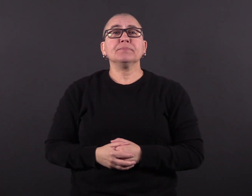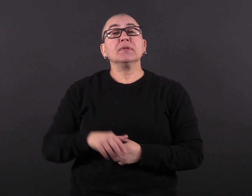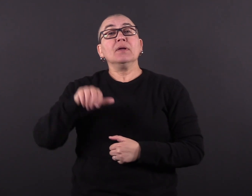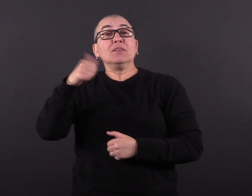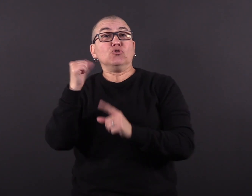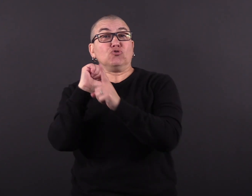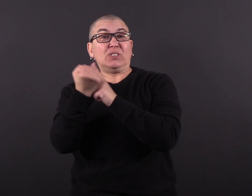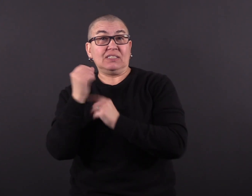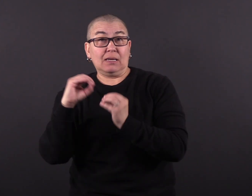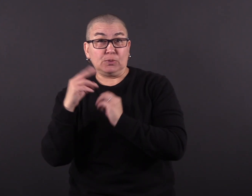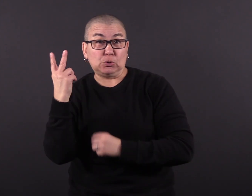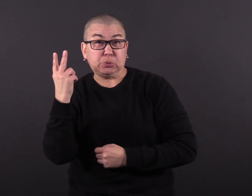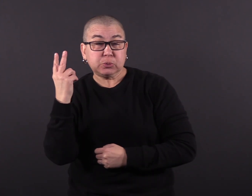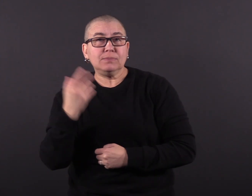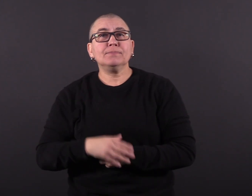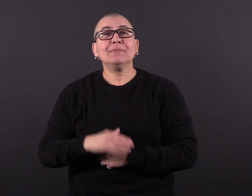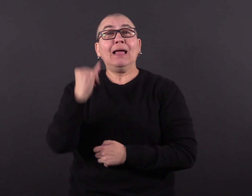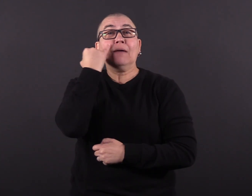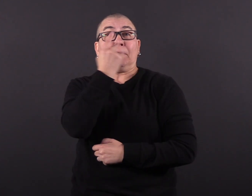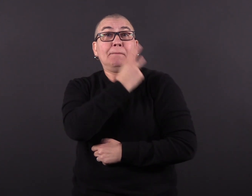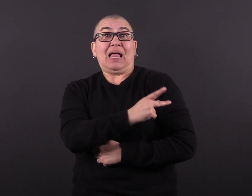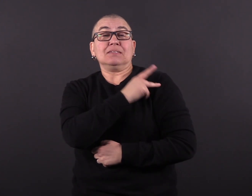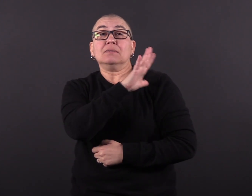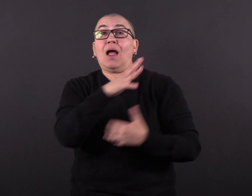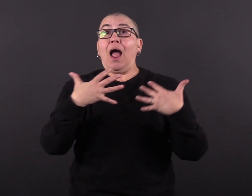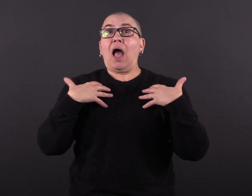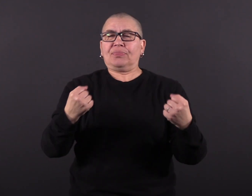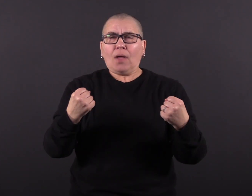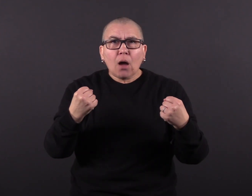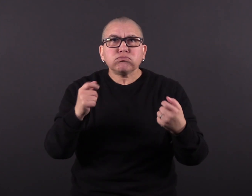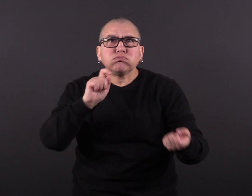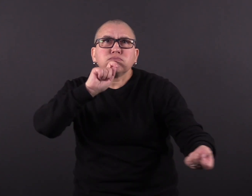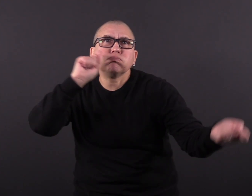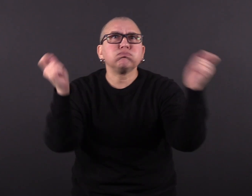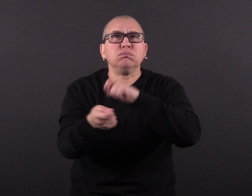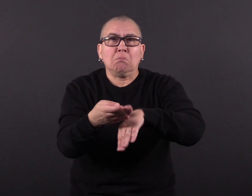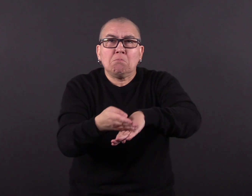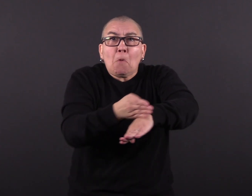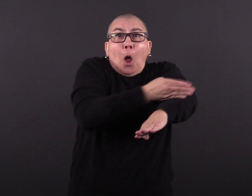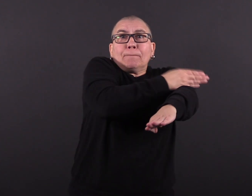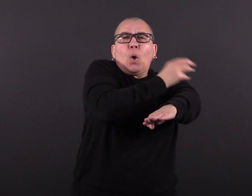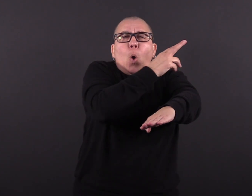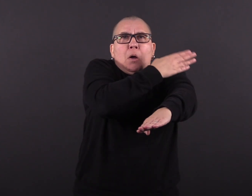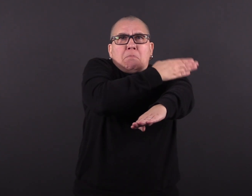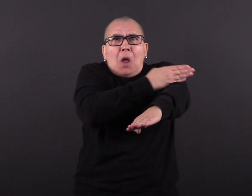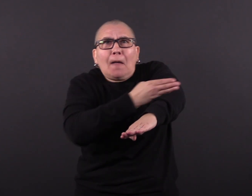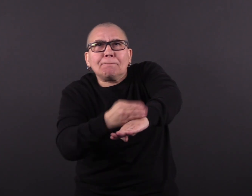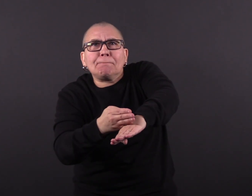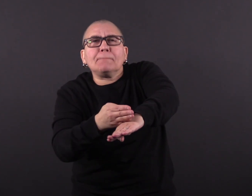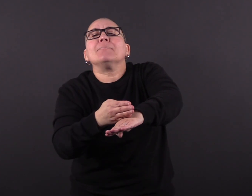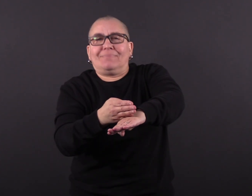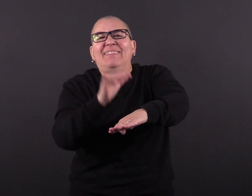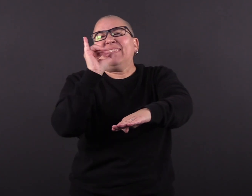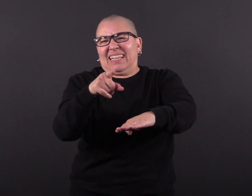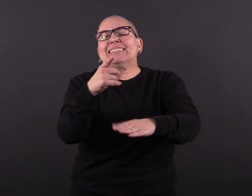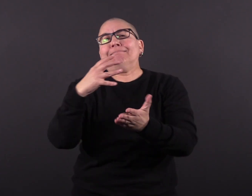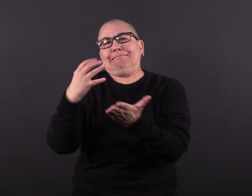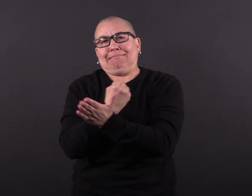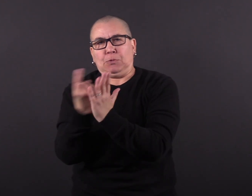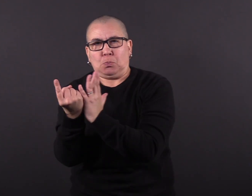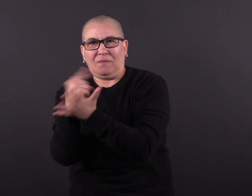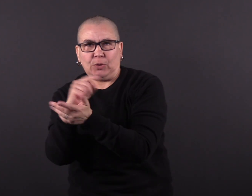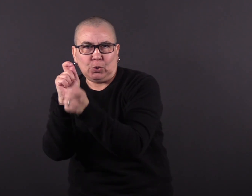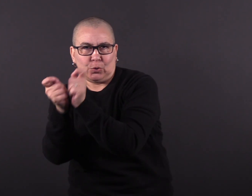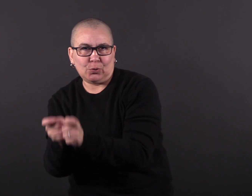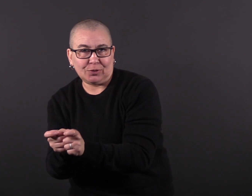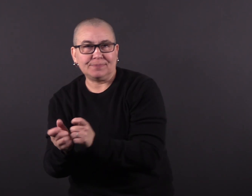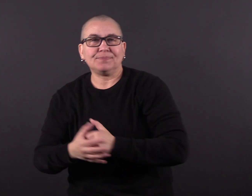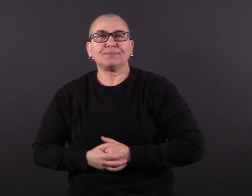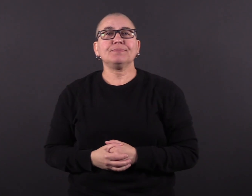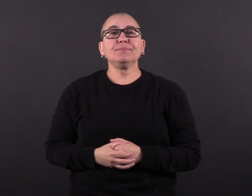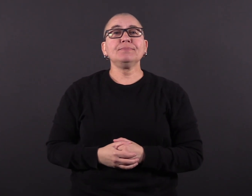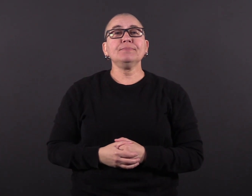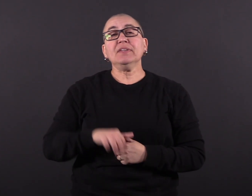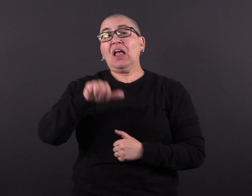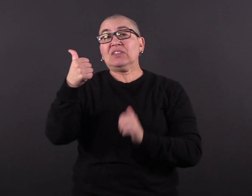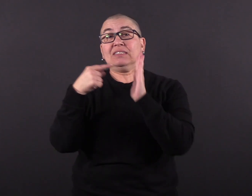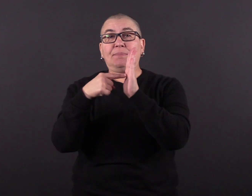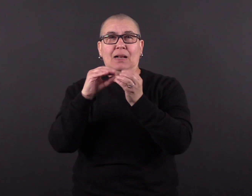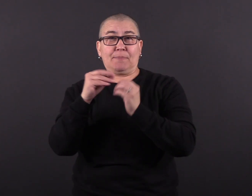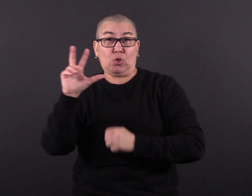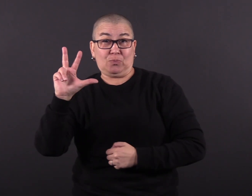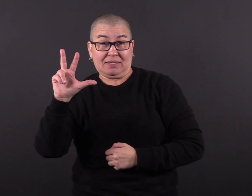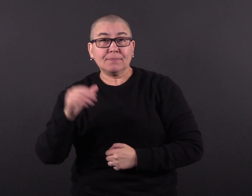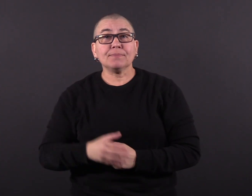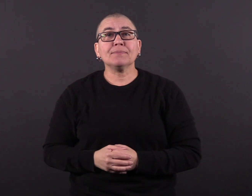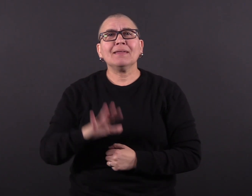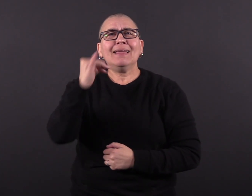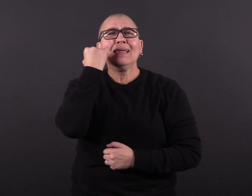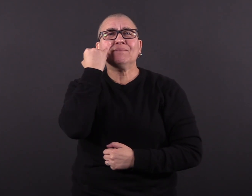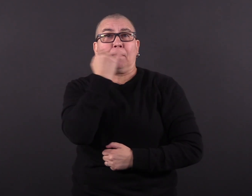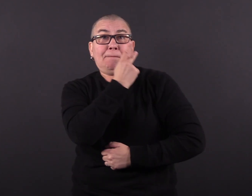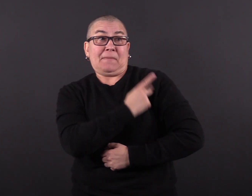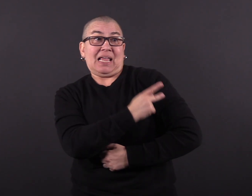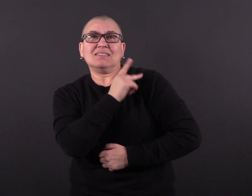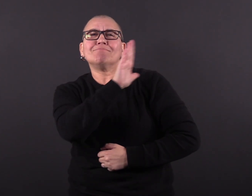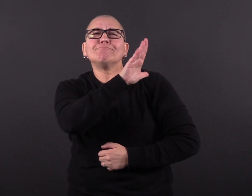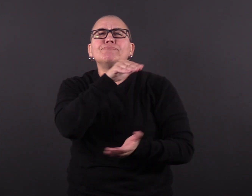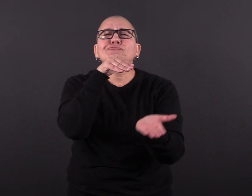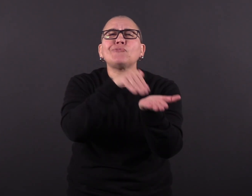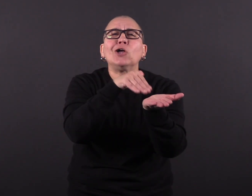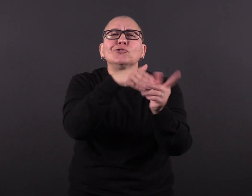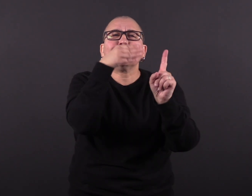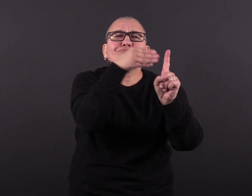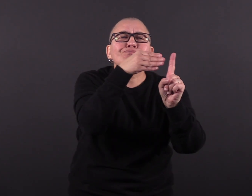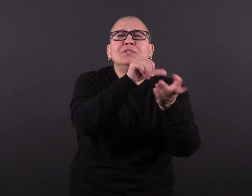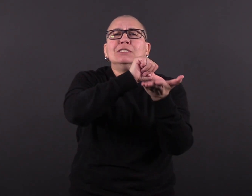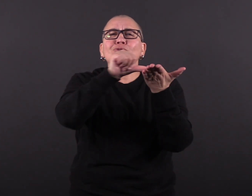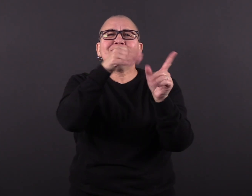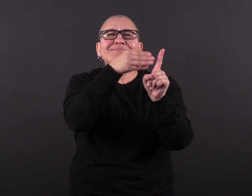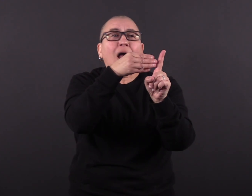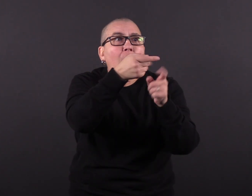(2) has a big change in health status; (3) changes primary provider (example: